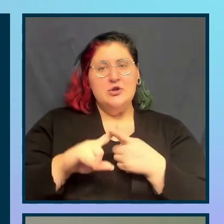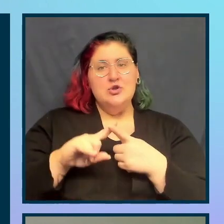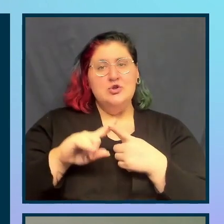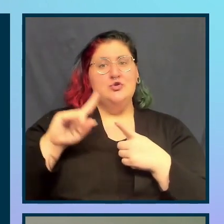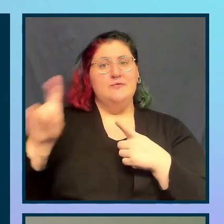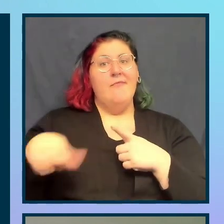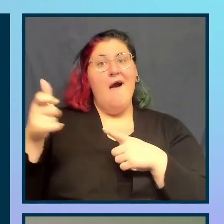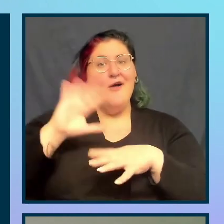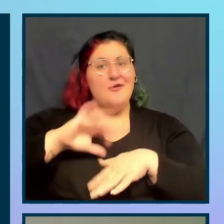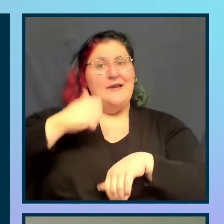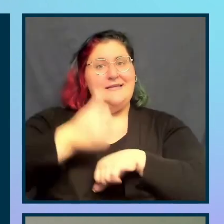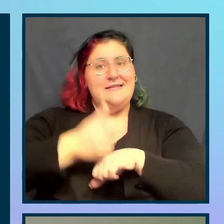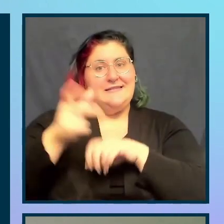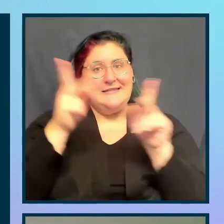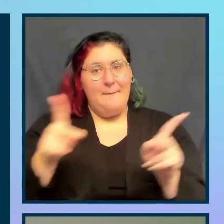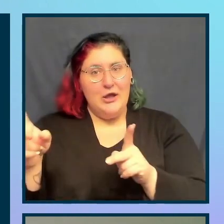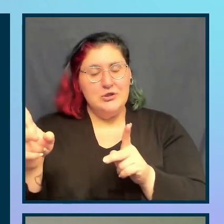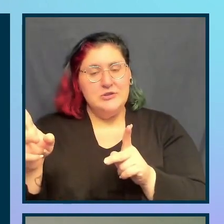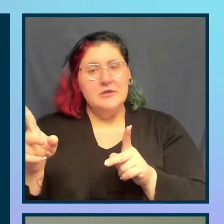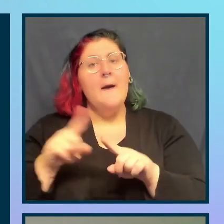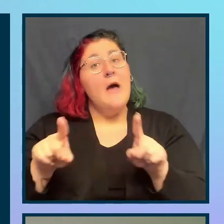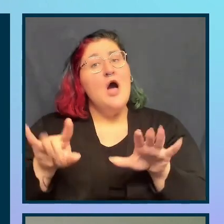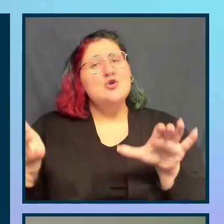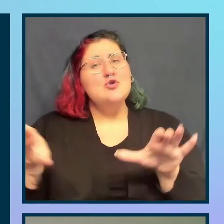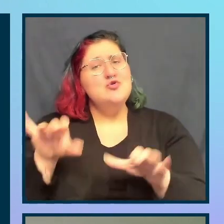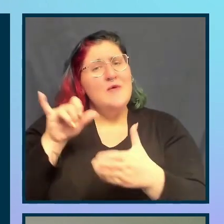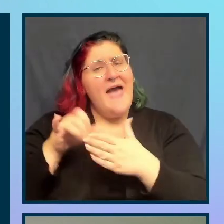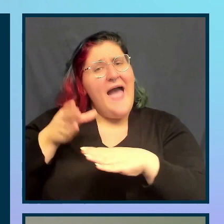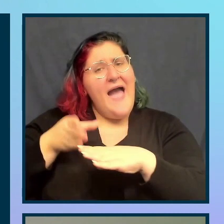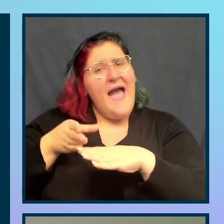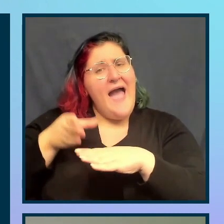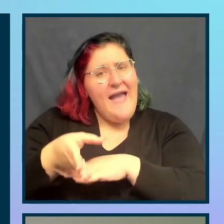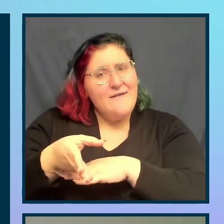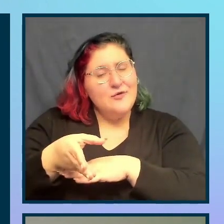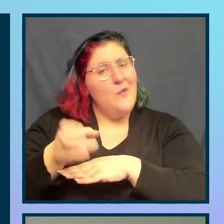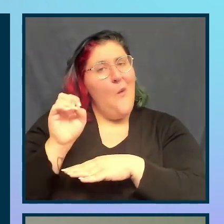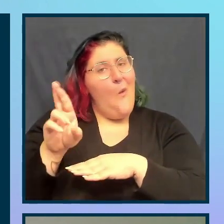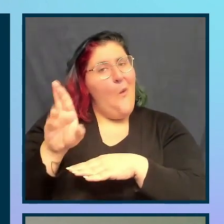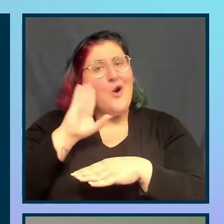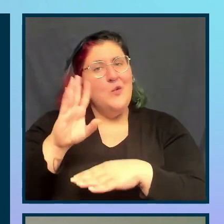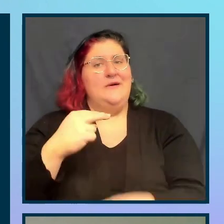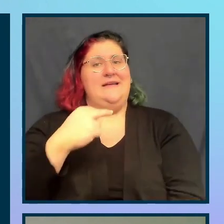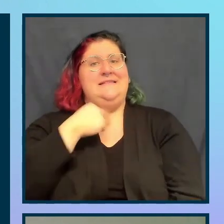maybe in the case of flow charts, but do this afterwards, because otherwise you might fall into the trap of trying to force keyboard navigation